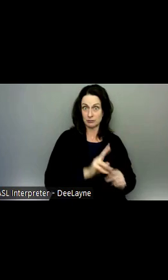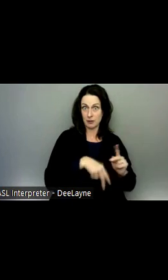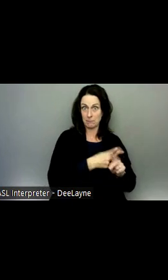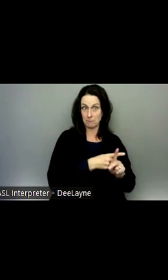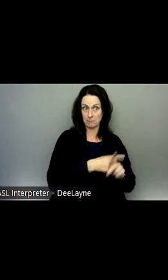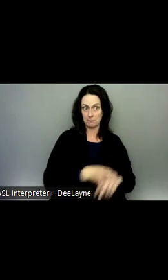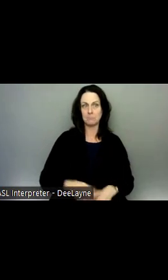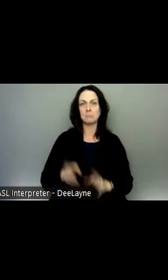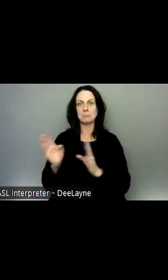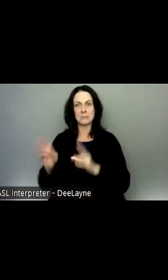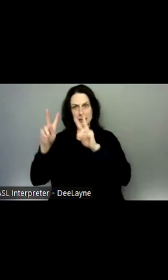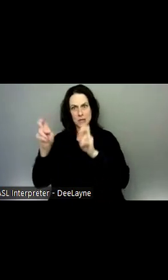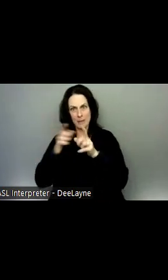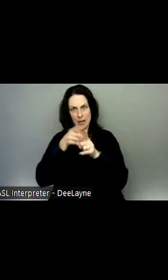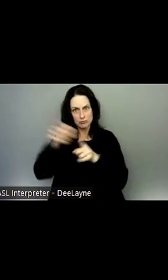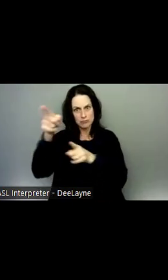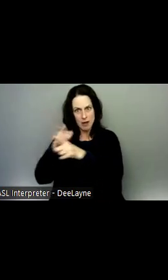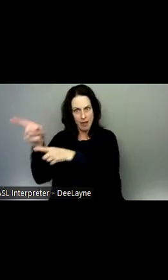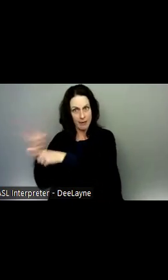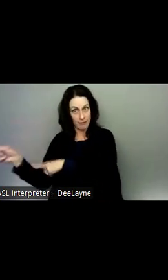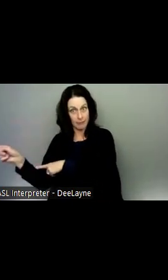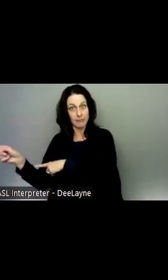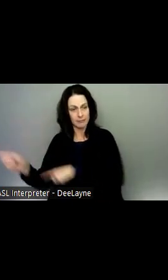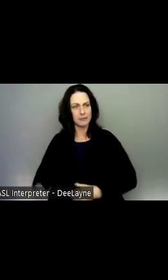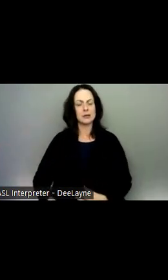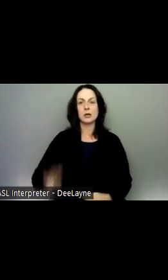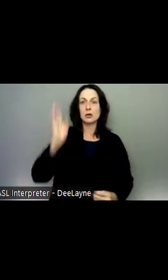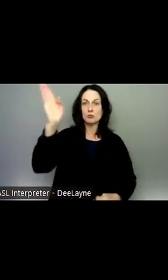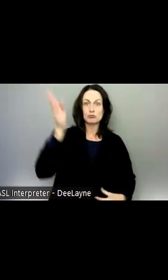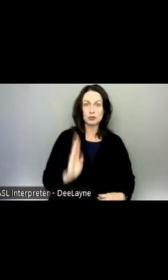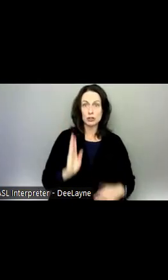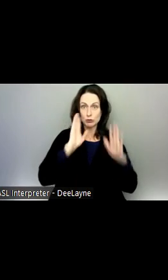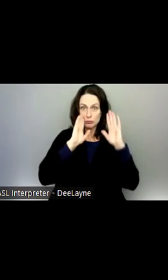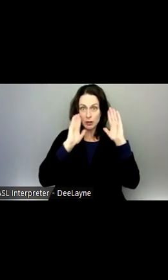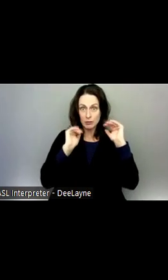topic tracks, presenter expectations, and Q&A.